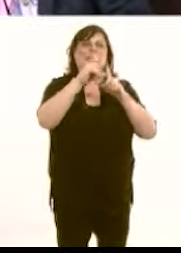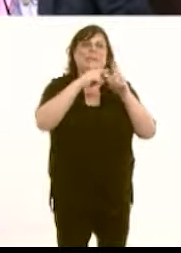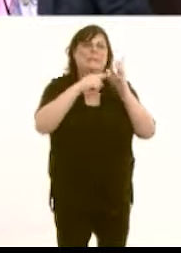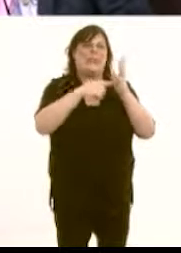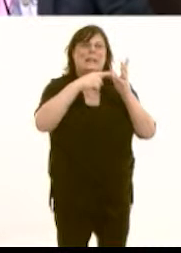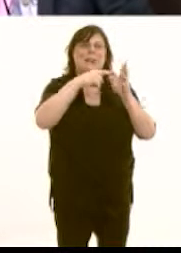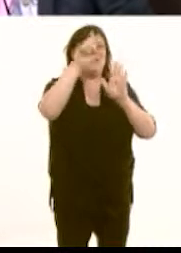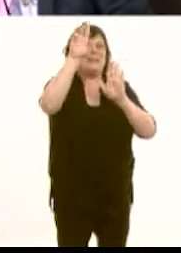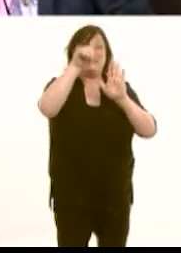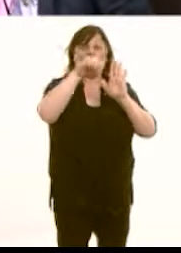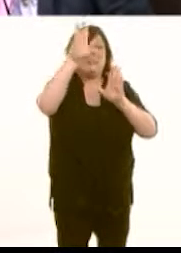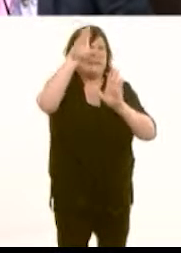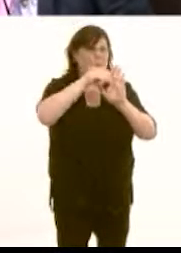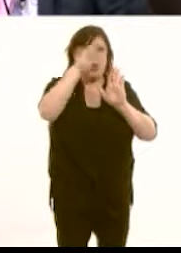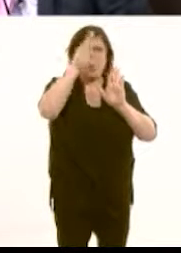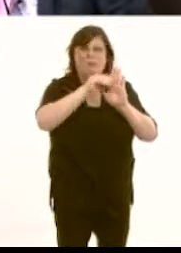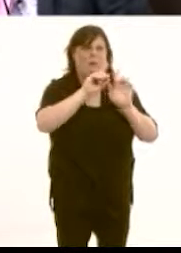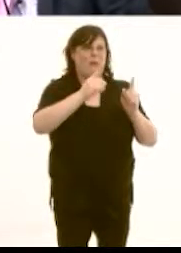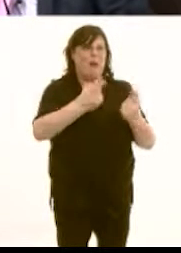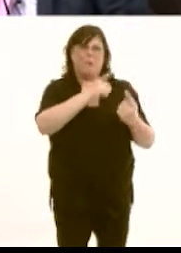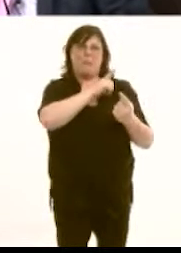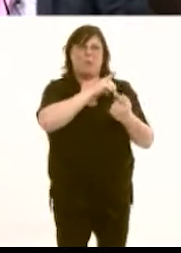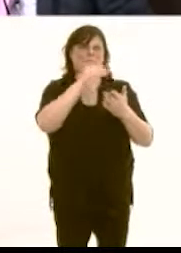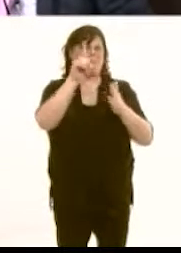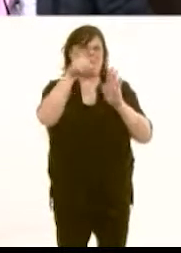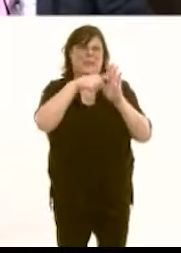Iím not going to pretend to be an expert on the technical aspects of this, but it isnít